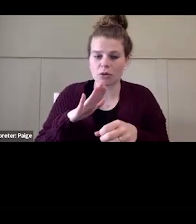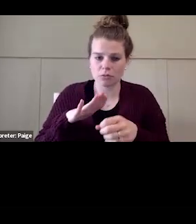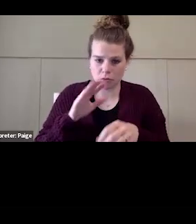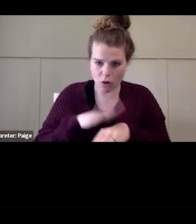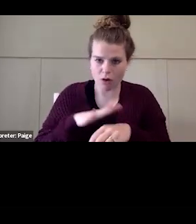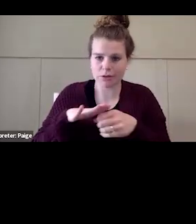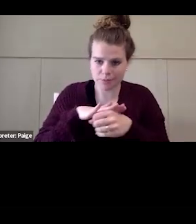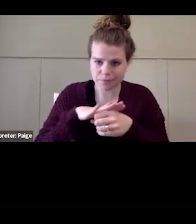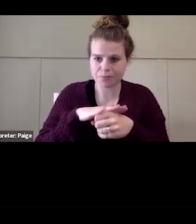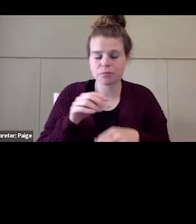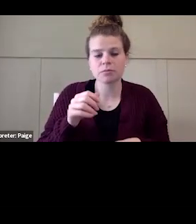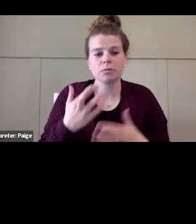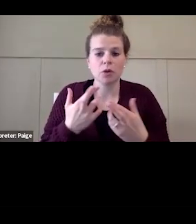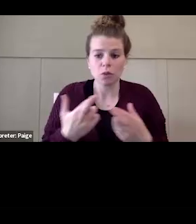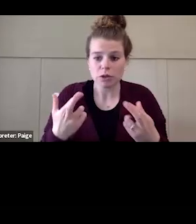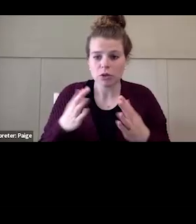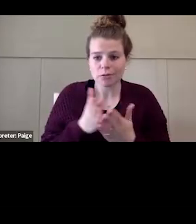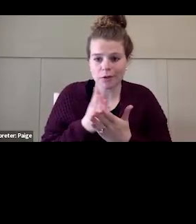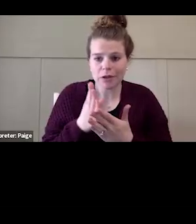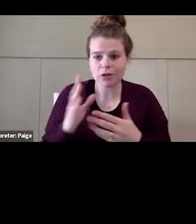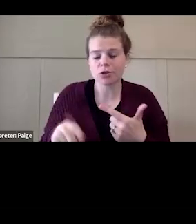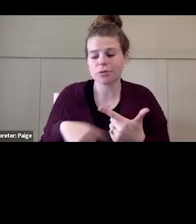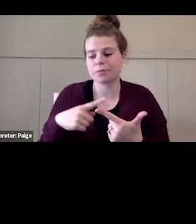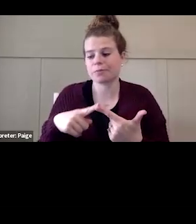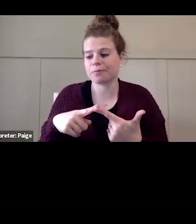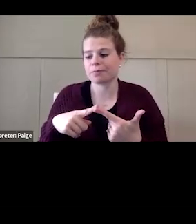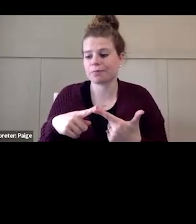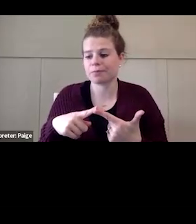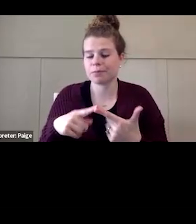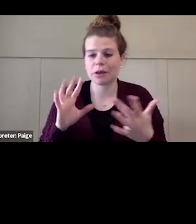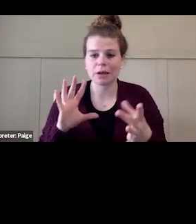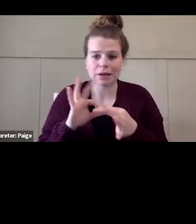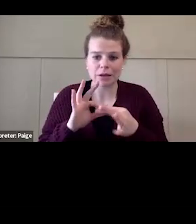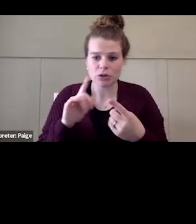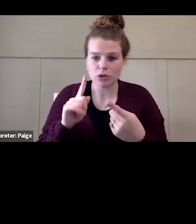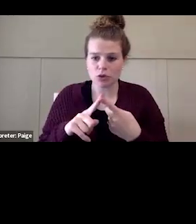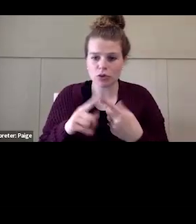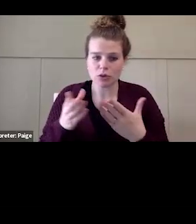any sort of resource navigation, any connection to services,